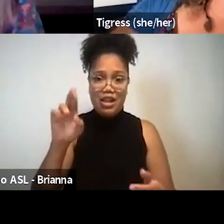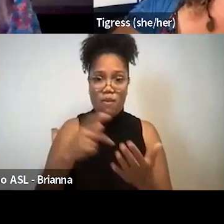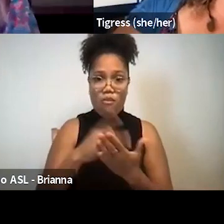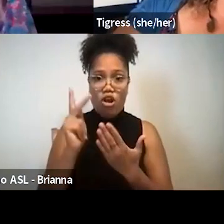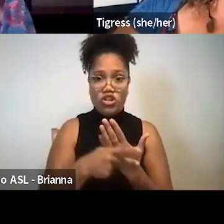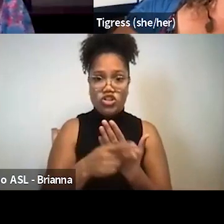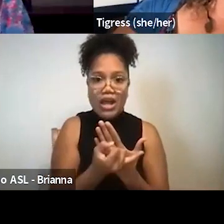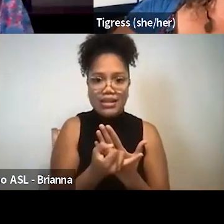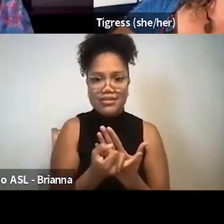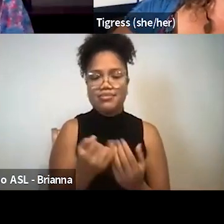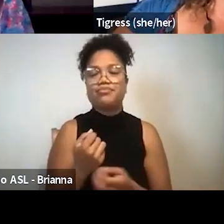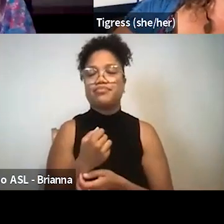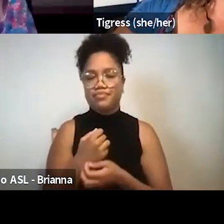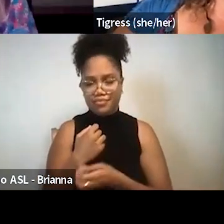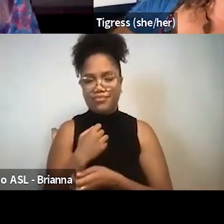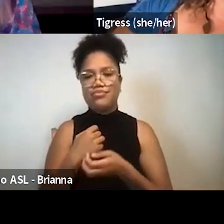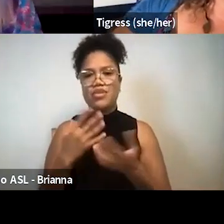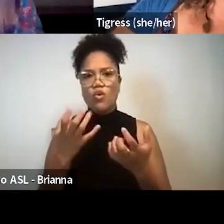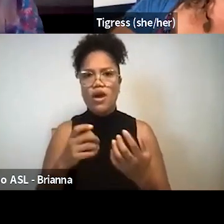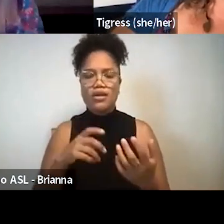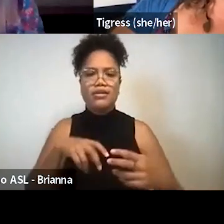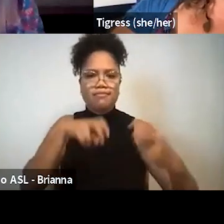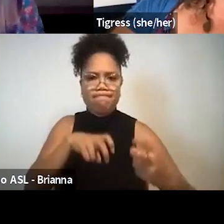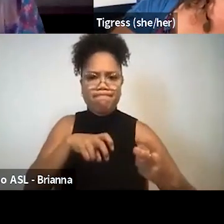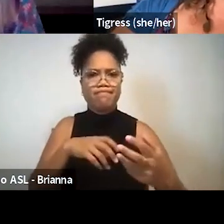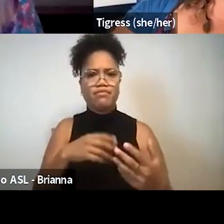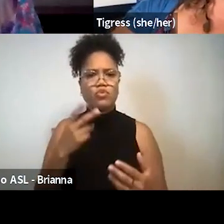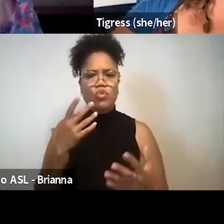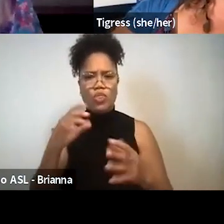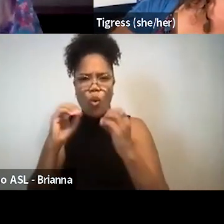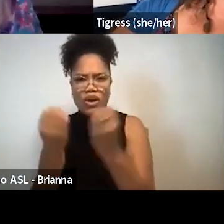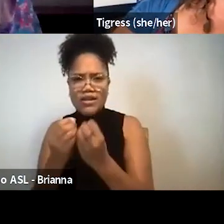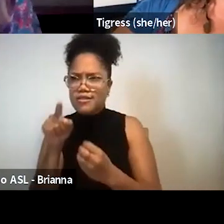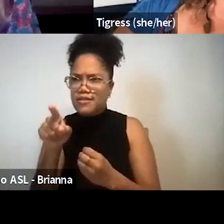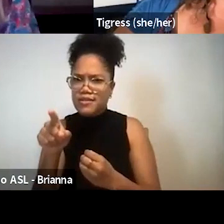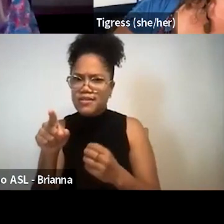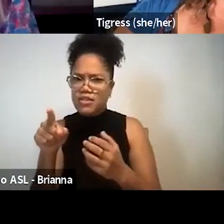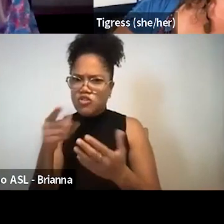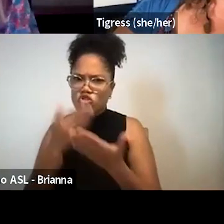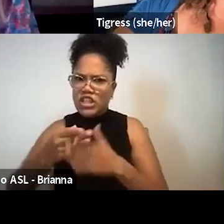authentically leading and have the credibility and history really driving this movement.